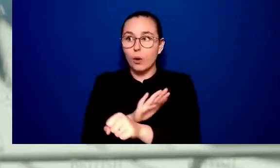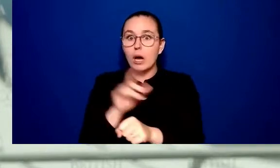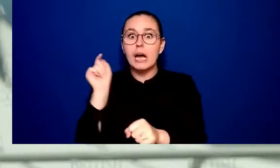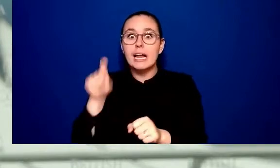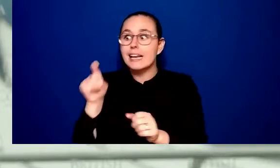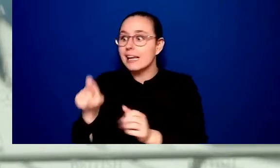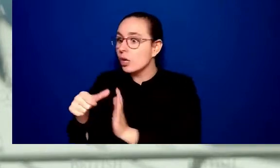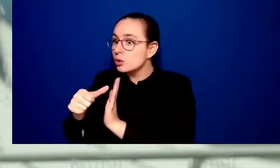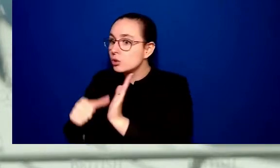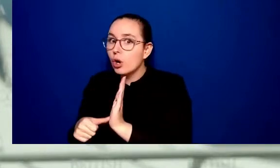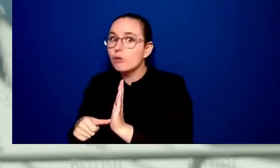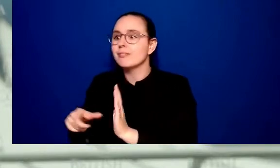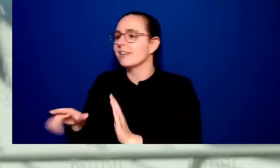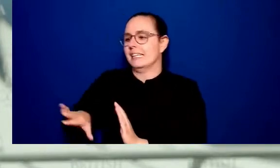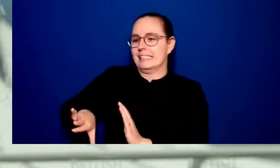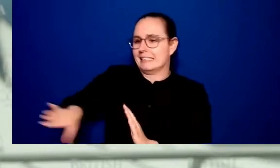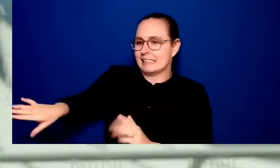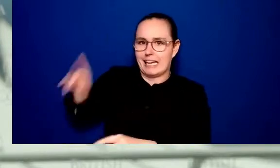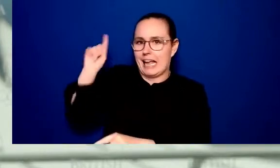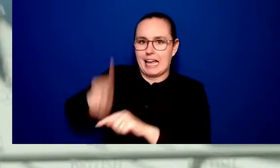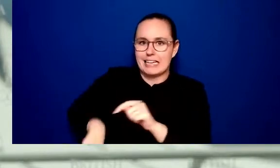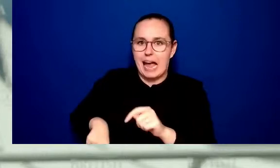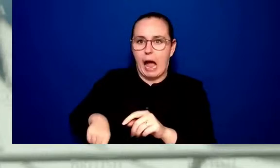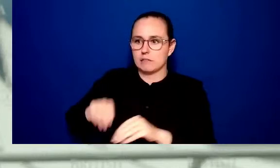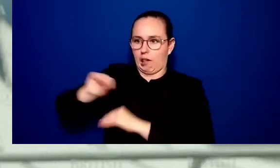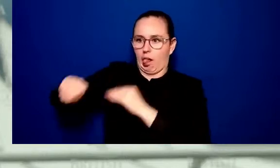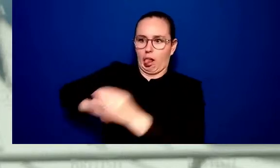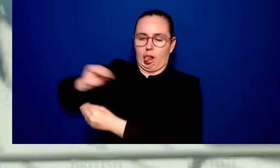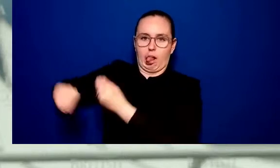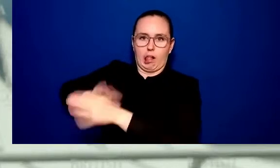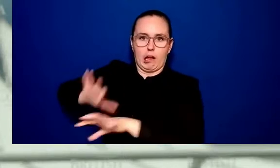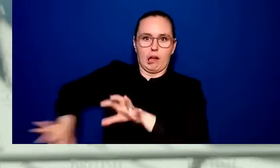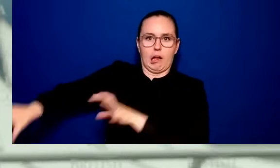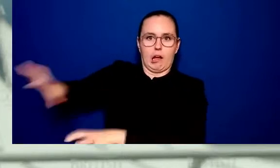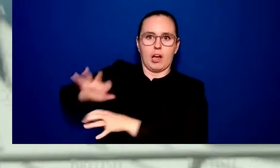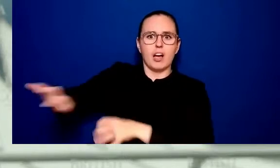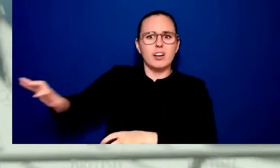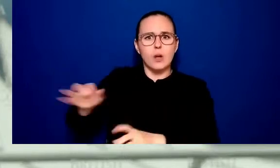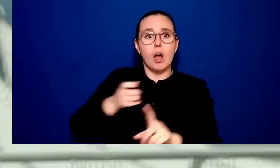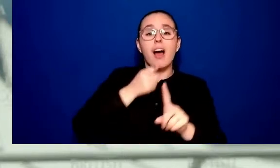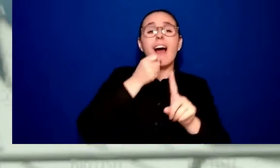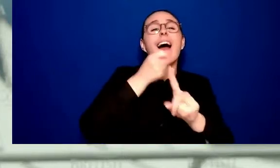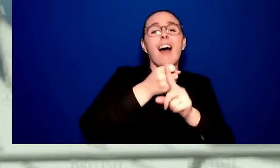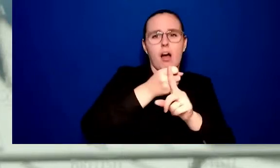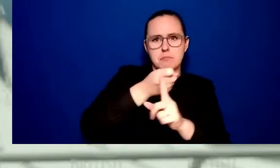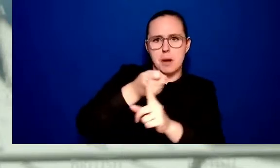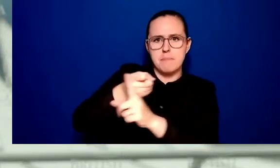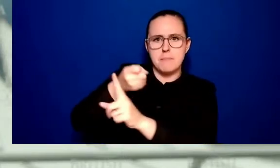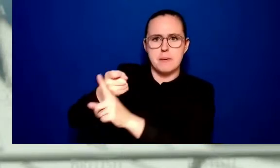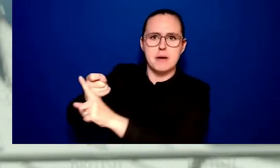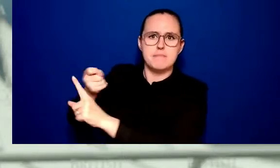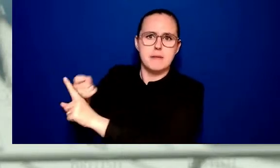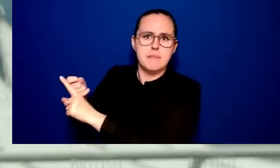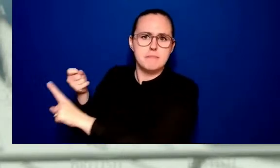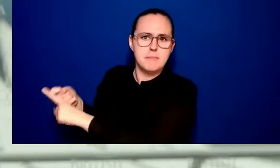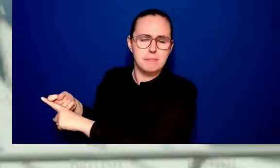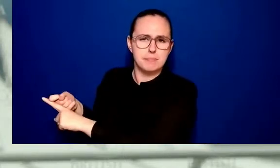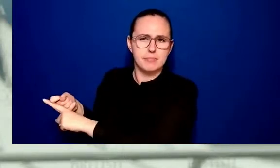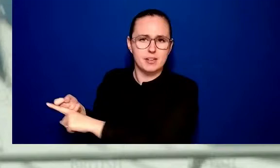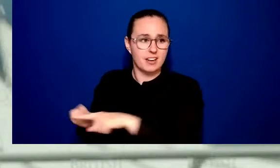young people who thought that they could just whether this you need to be vaccinated. That is your protection from severe